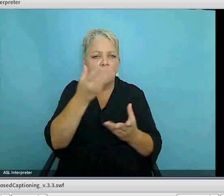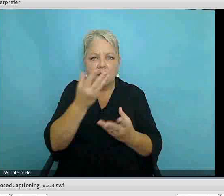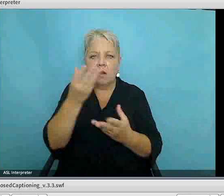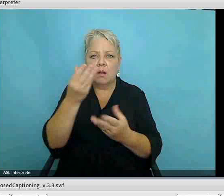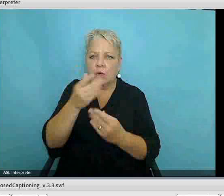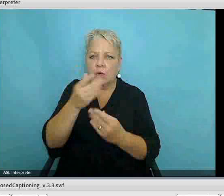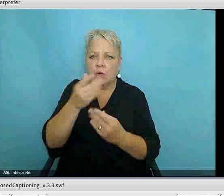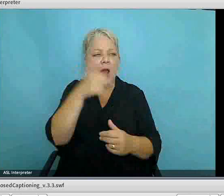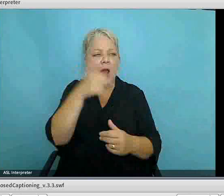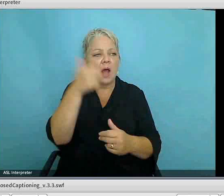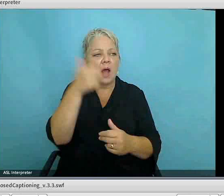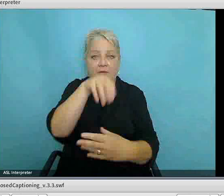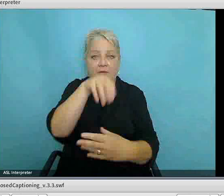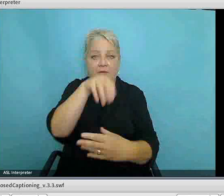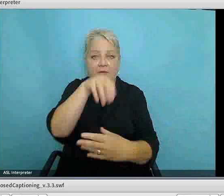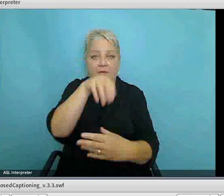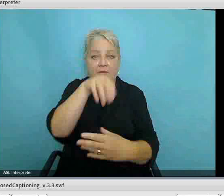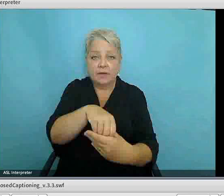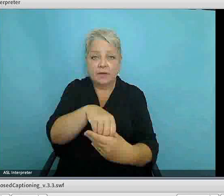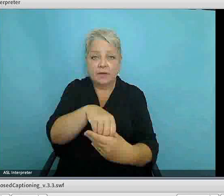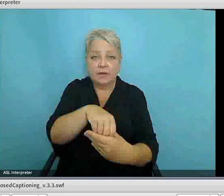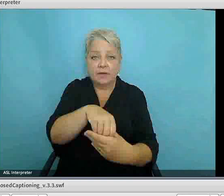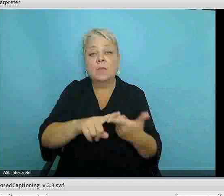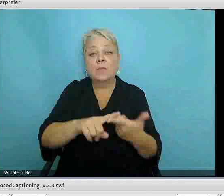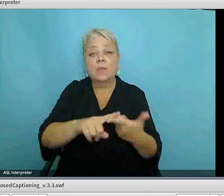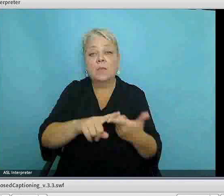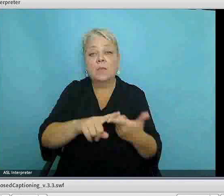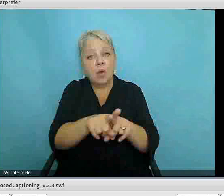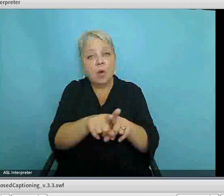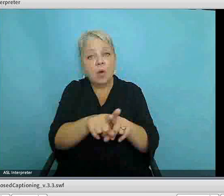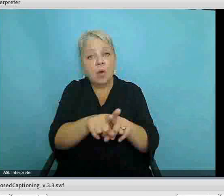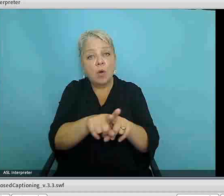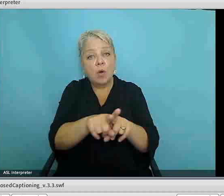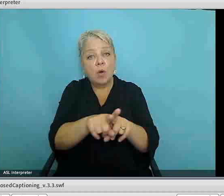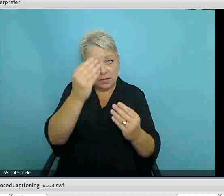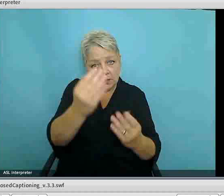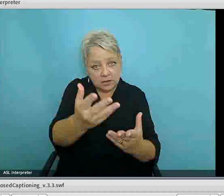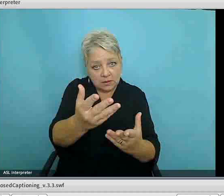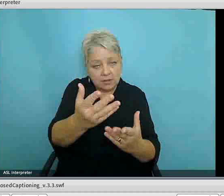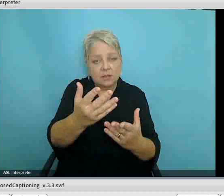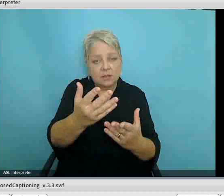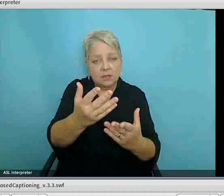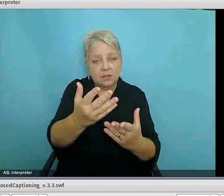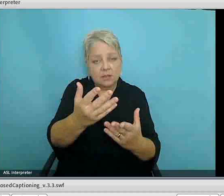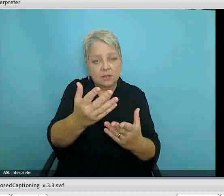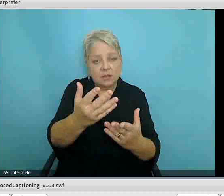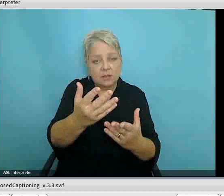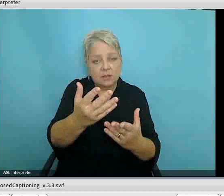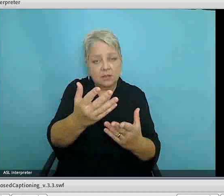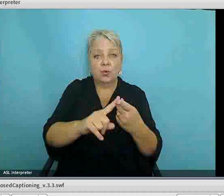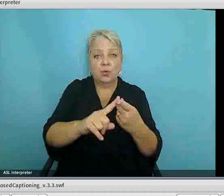extent we have it, as to whether or not there's an association in our MMIS system between